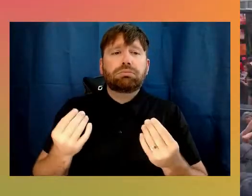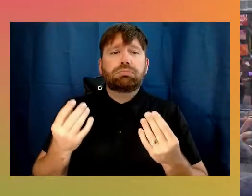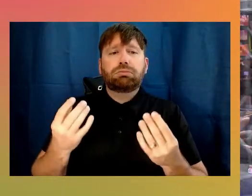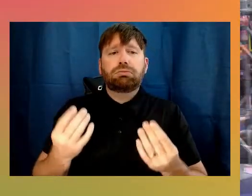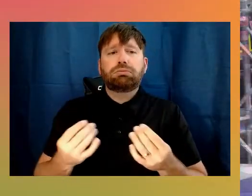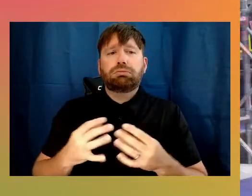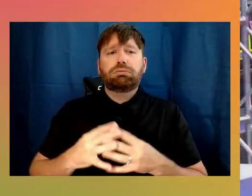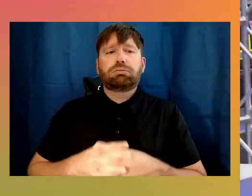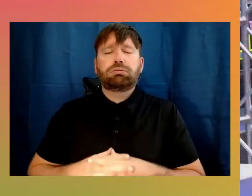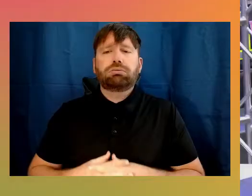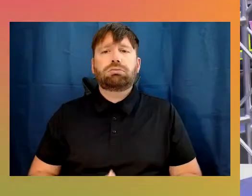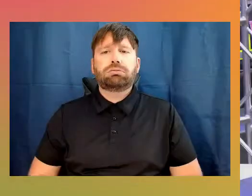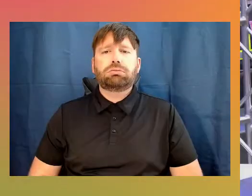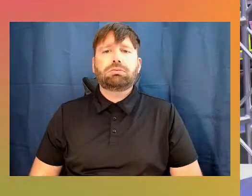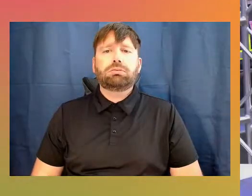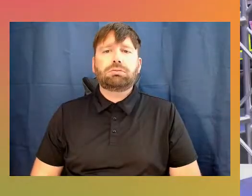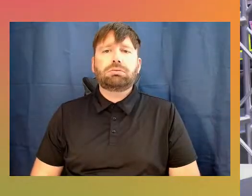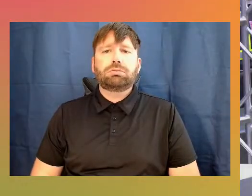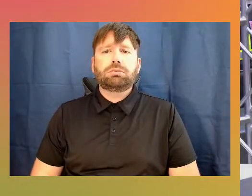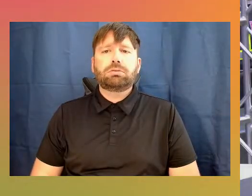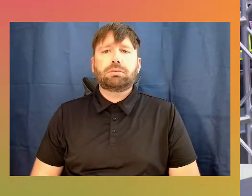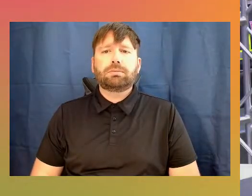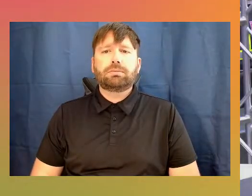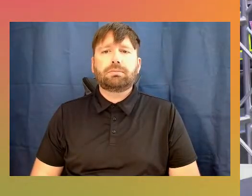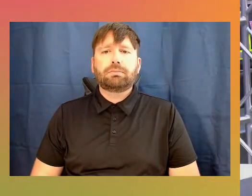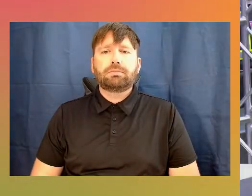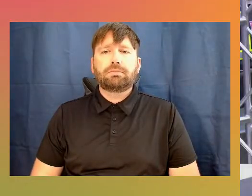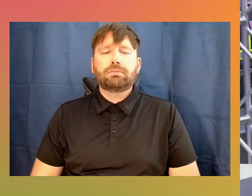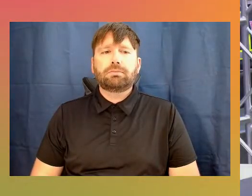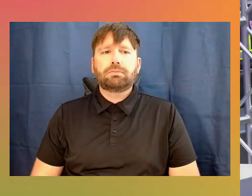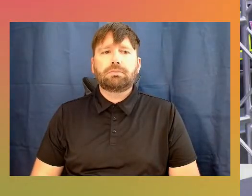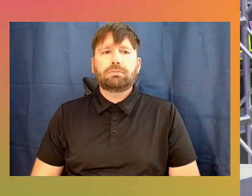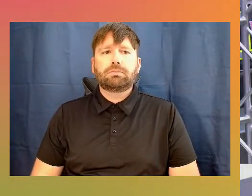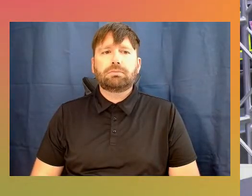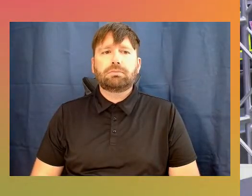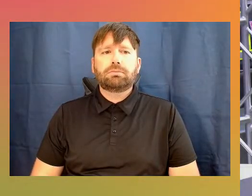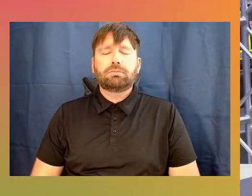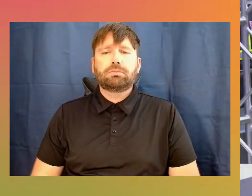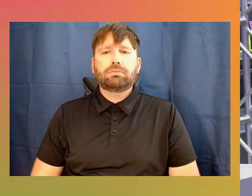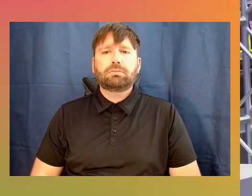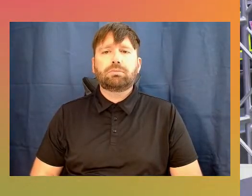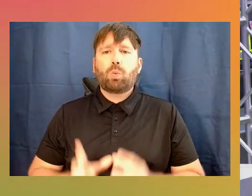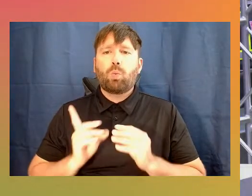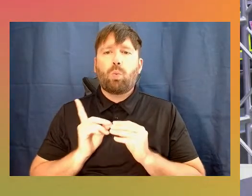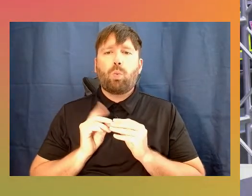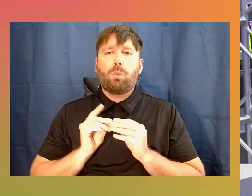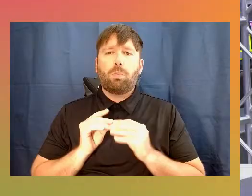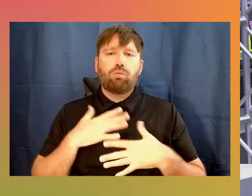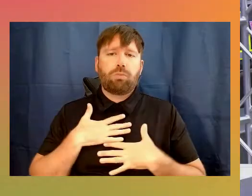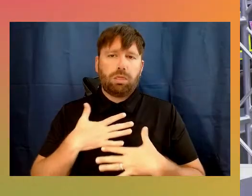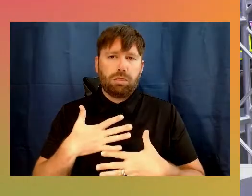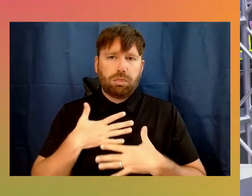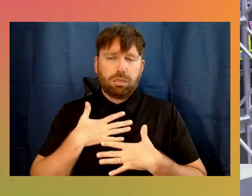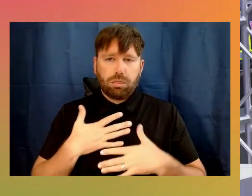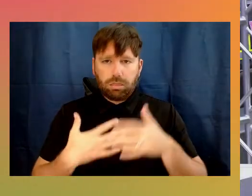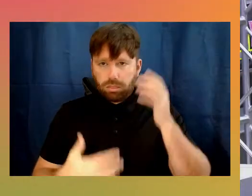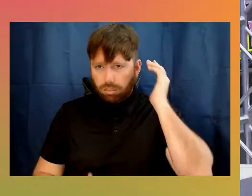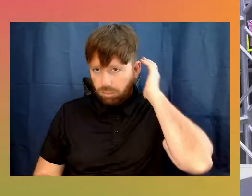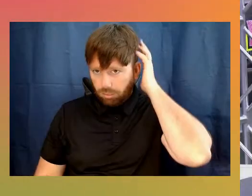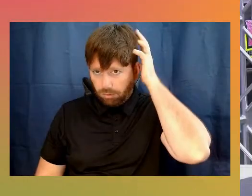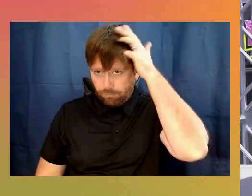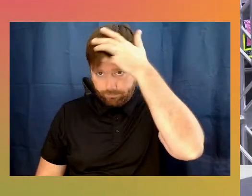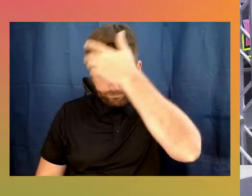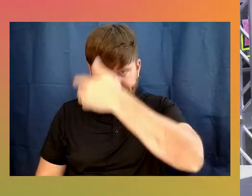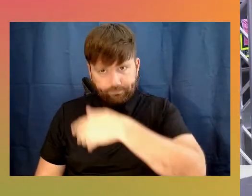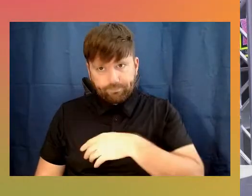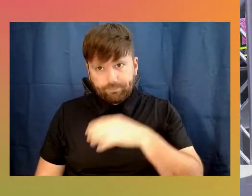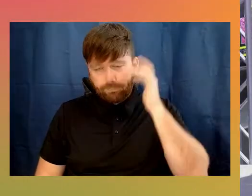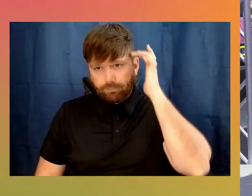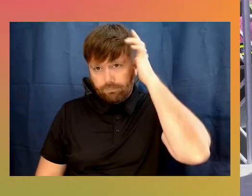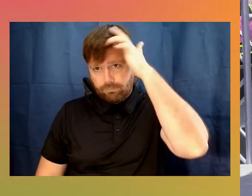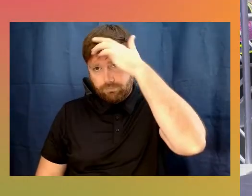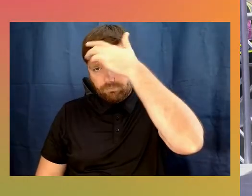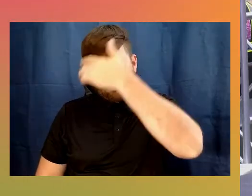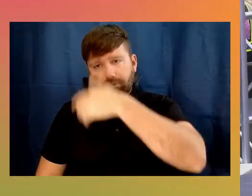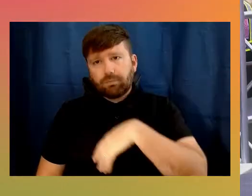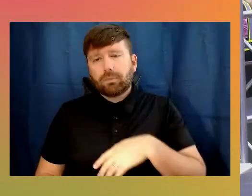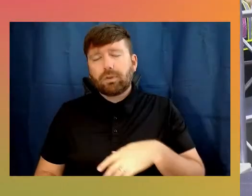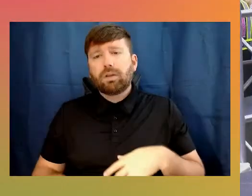HEAD, SOFTENING THROUGH THE JAW.